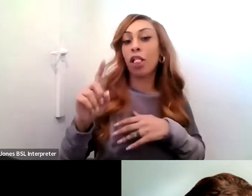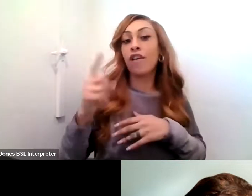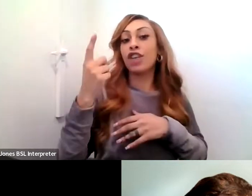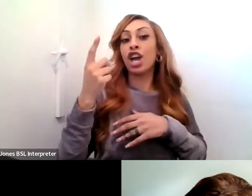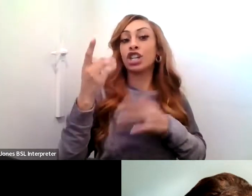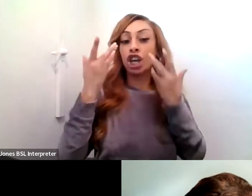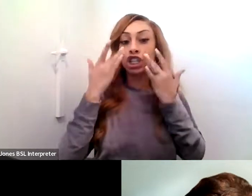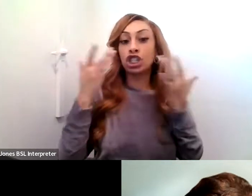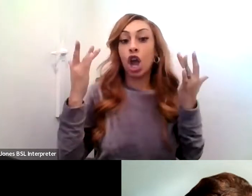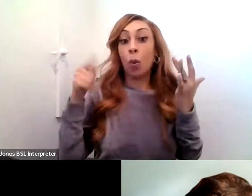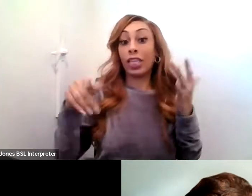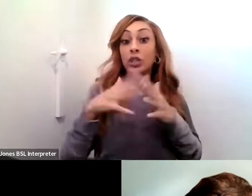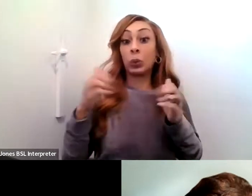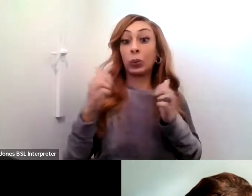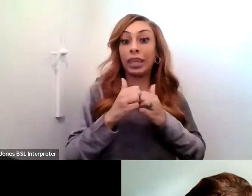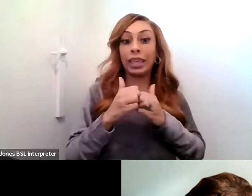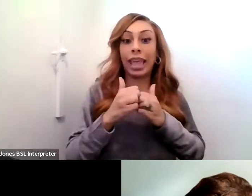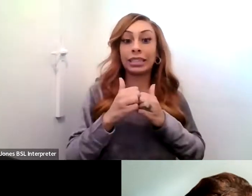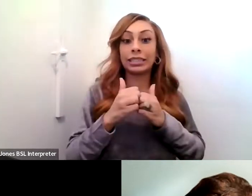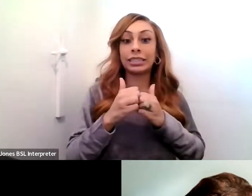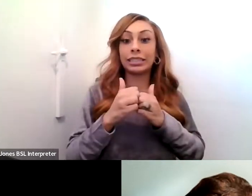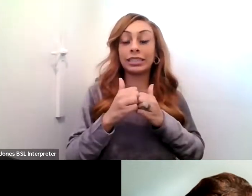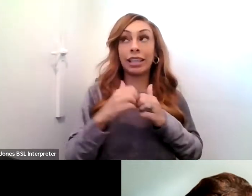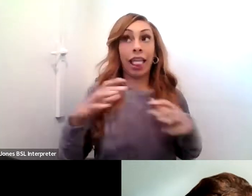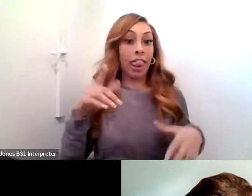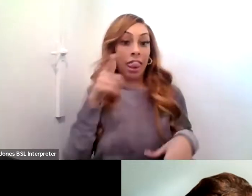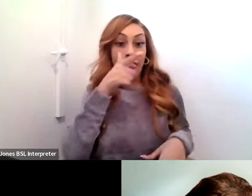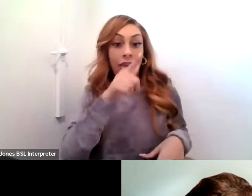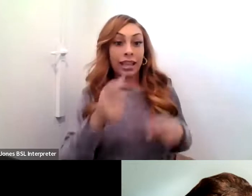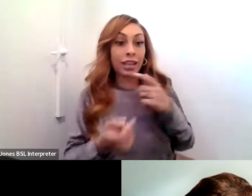this very weekend, only three days ago, so we're very lucky to have them here today,